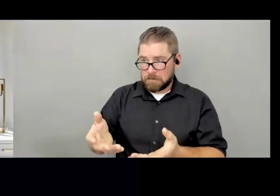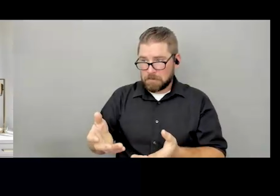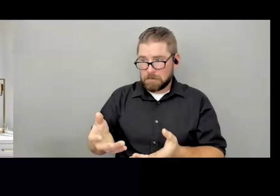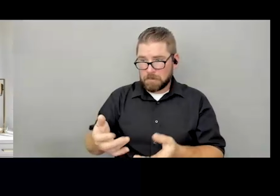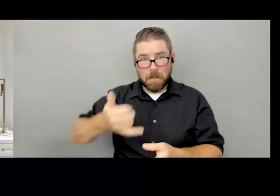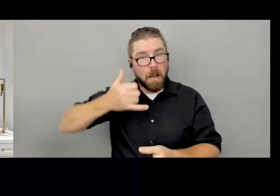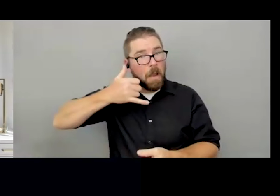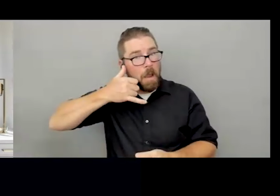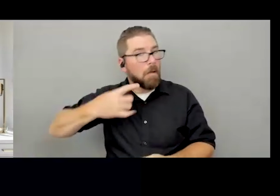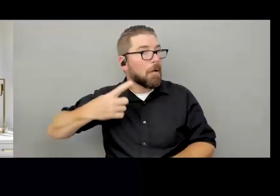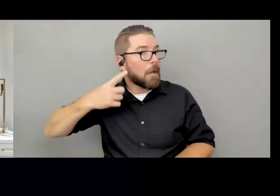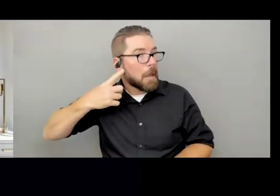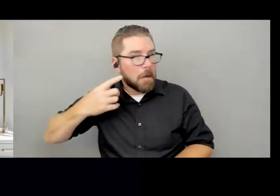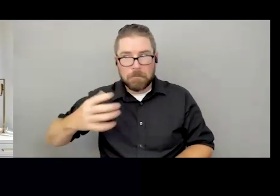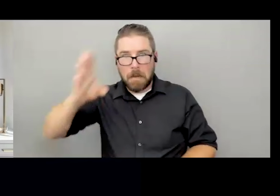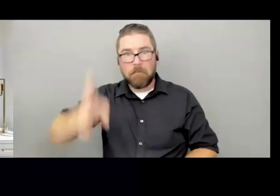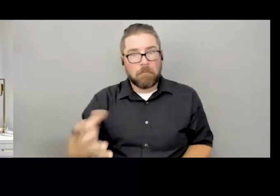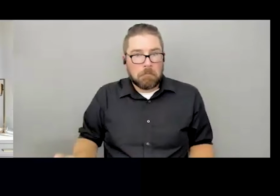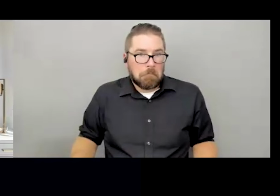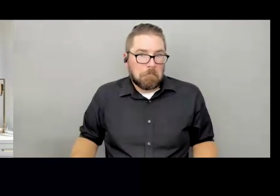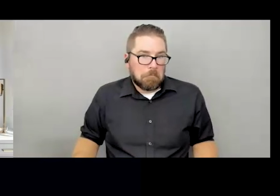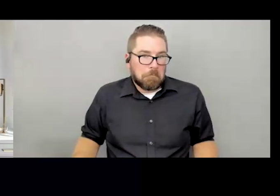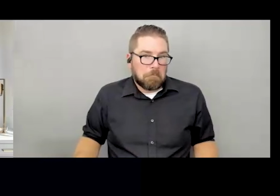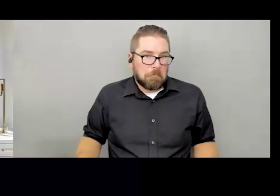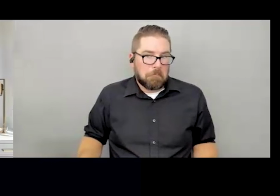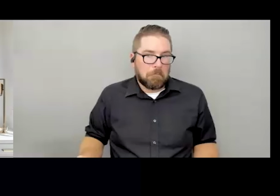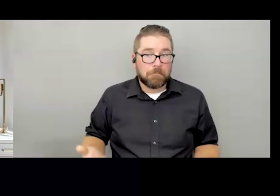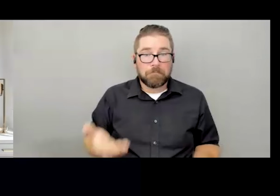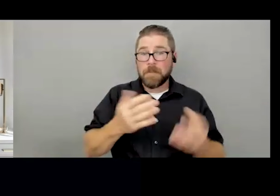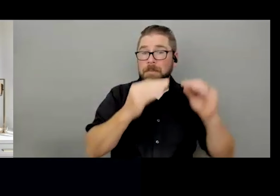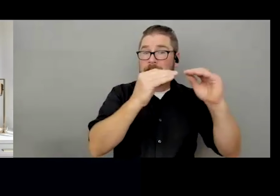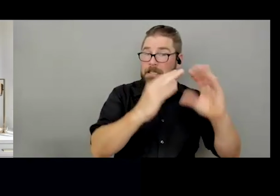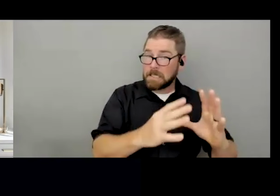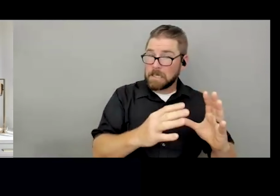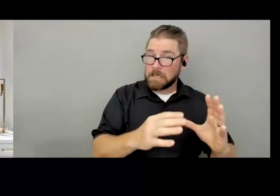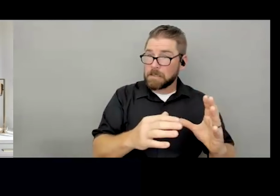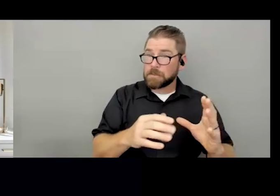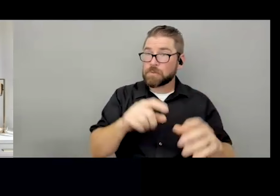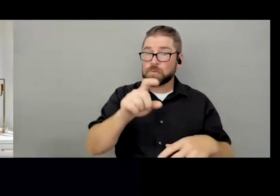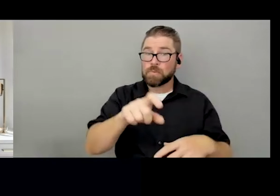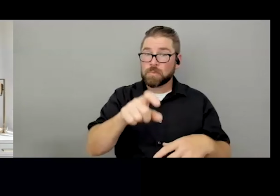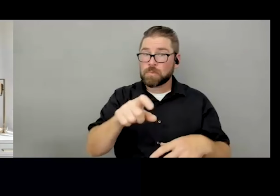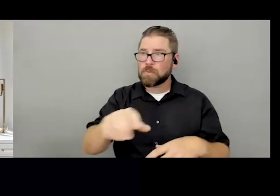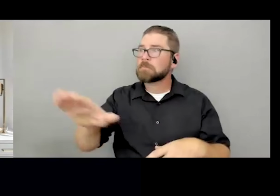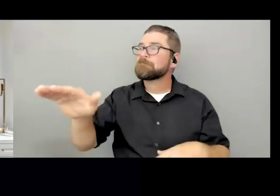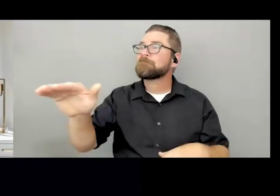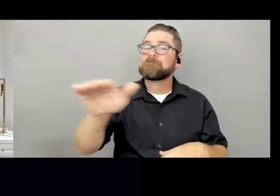So if the instructors can say, hey, please update your information, so easy as going to A&R.